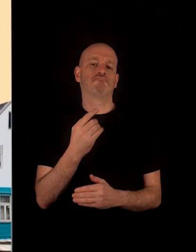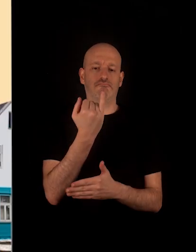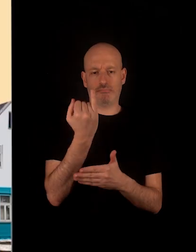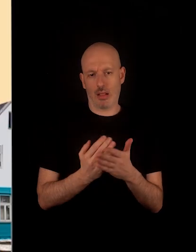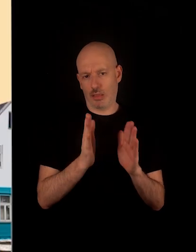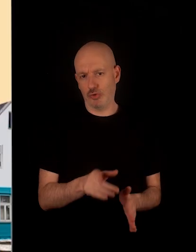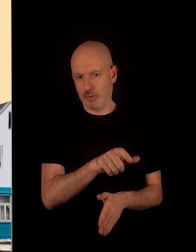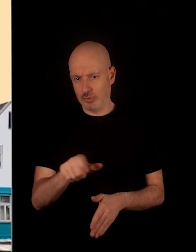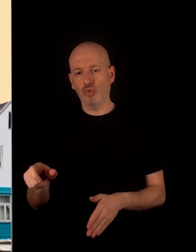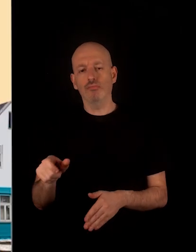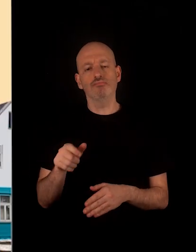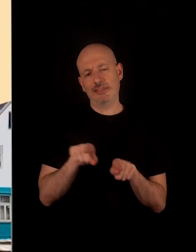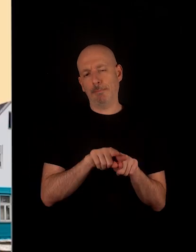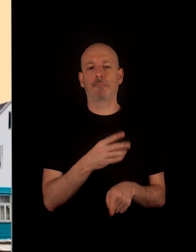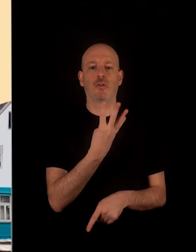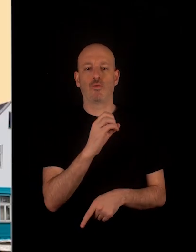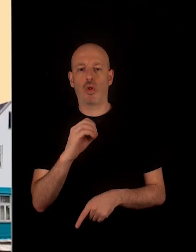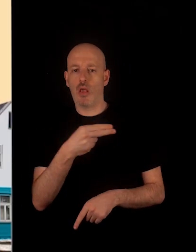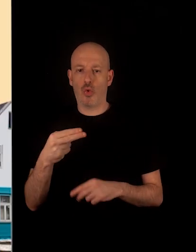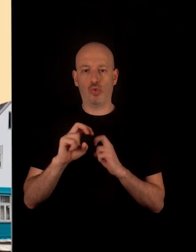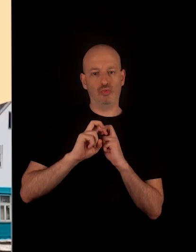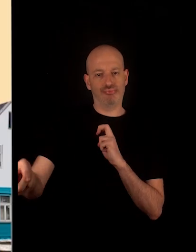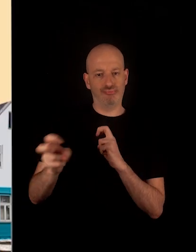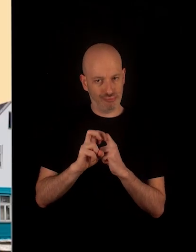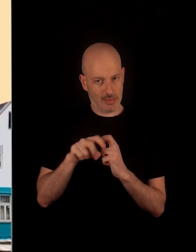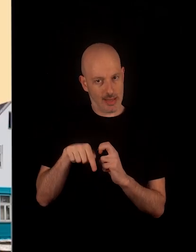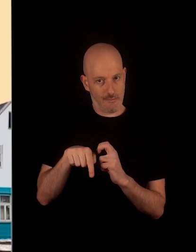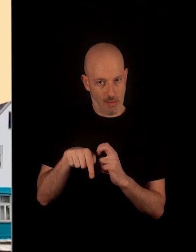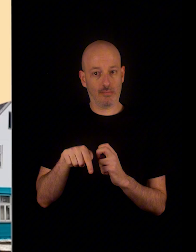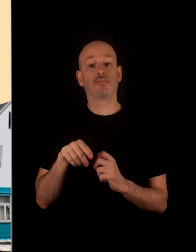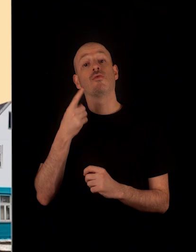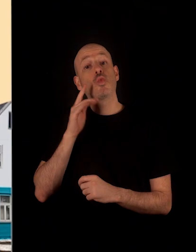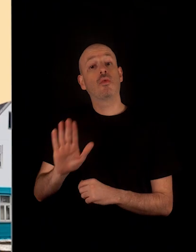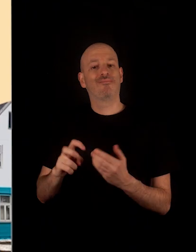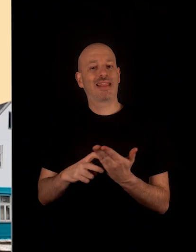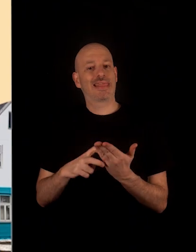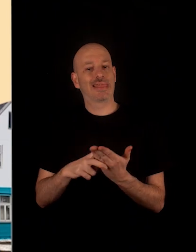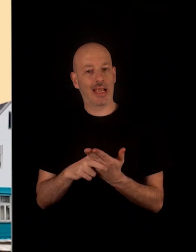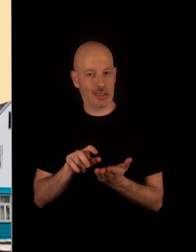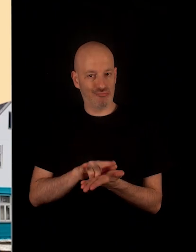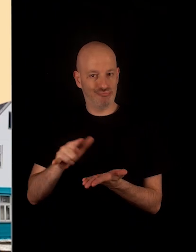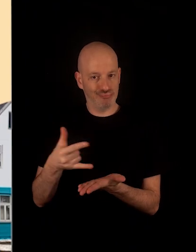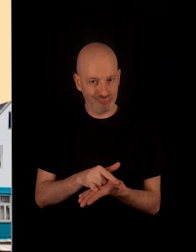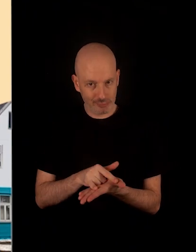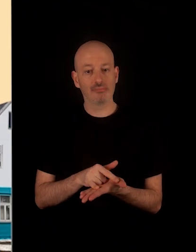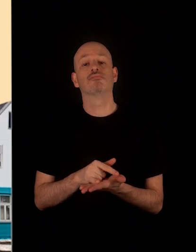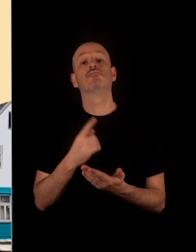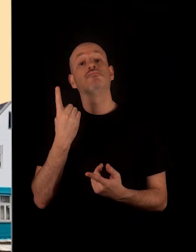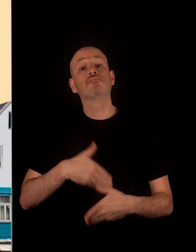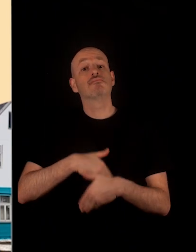expenses and the equipment, mentor fees, etc. This is really up to you how to use it because as we said, some legal entities